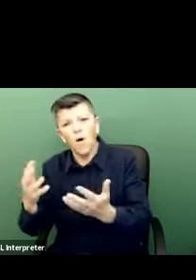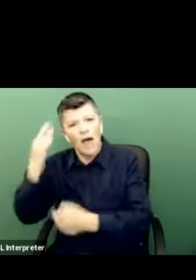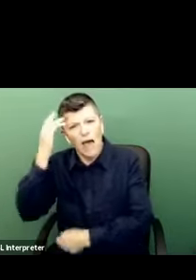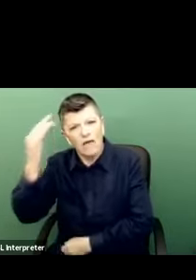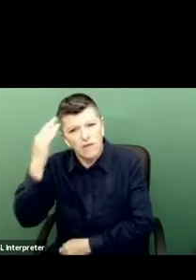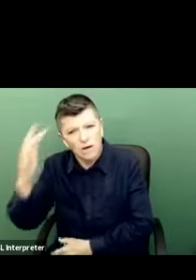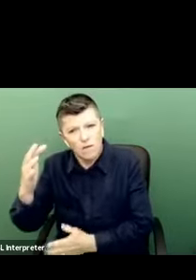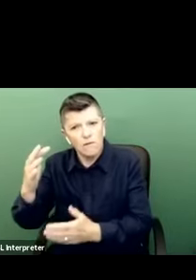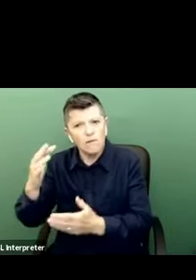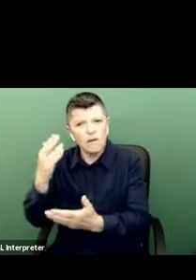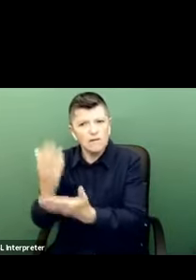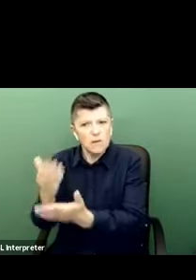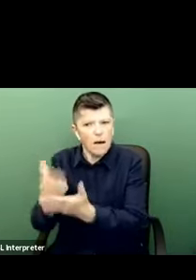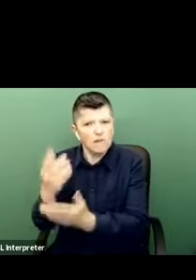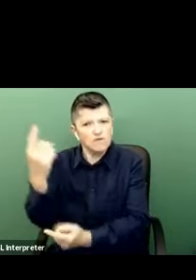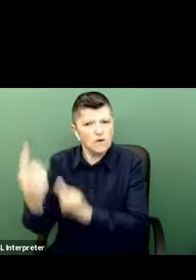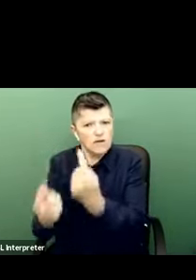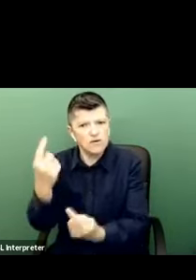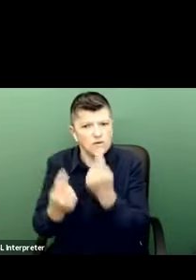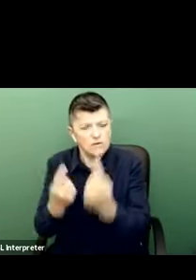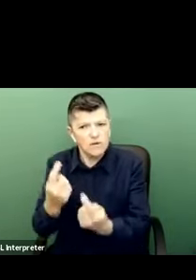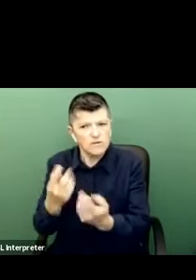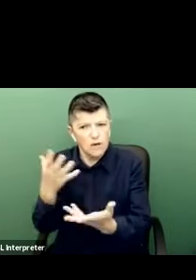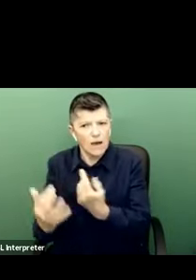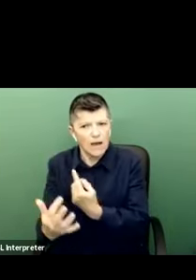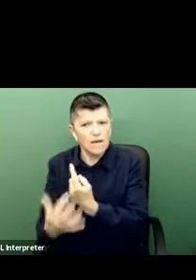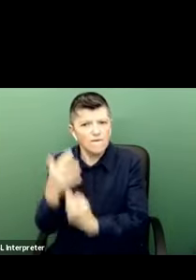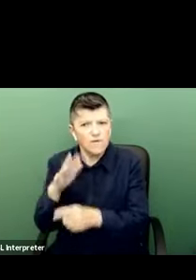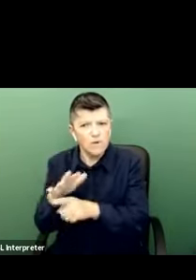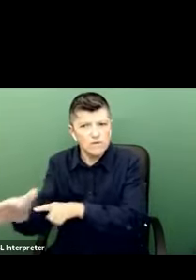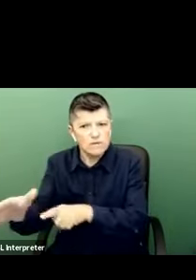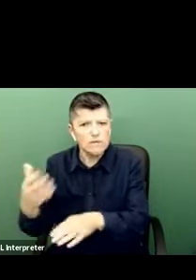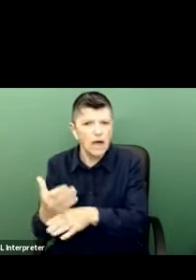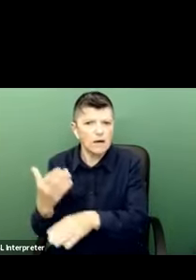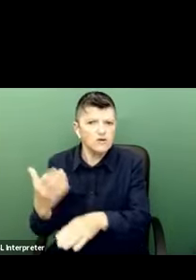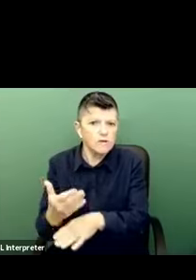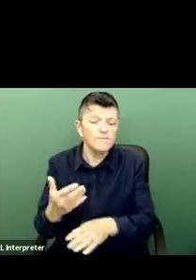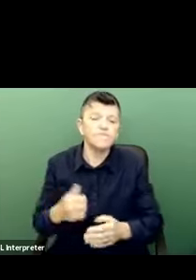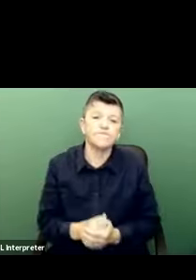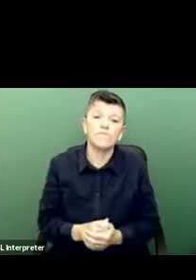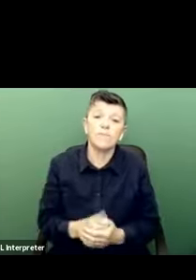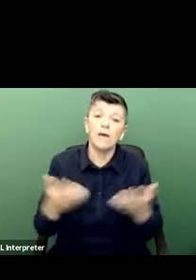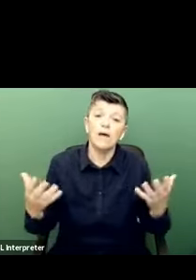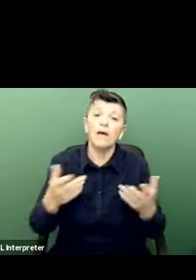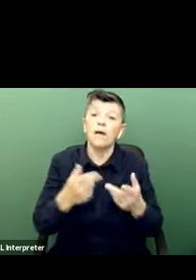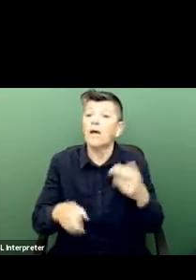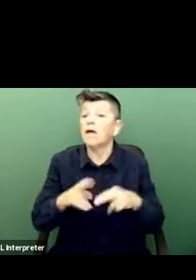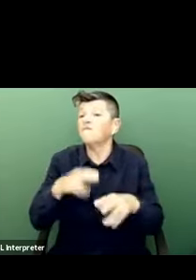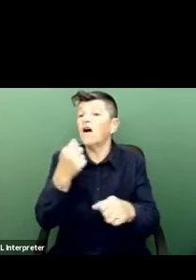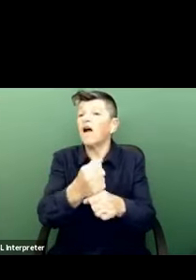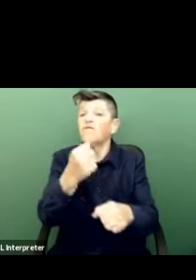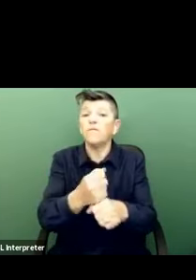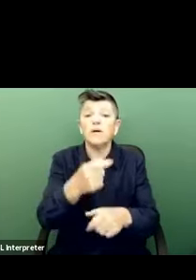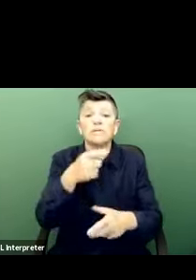idea and usefulness of human rights in this context has been justtally influential.